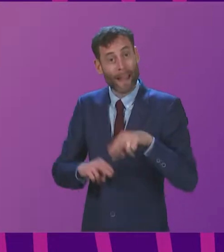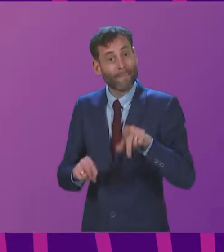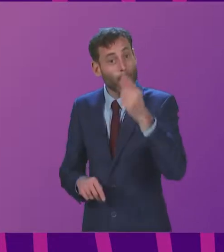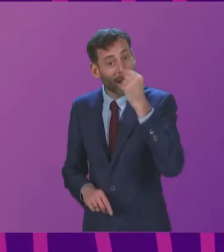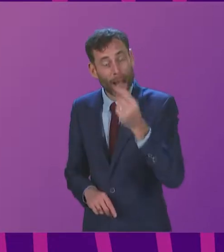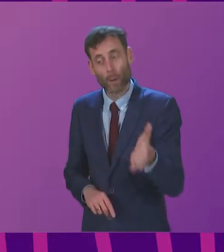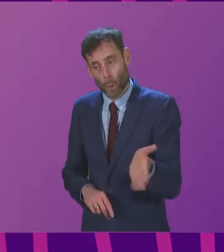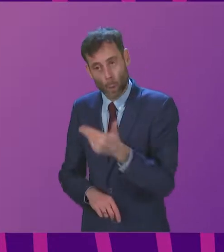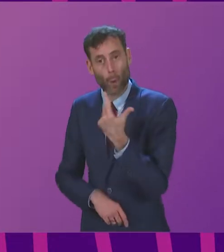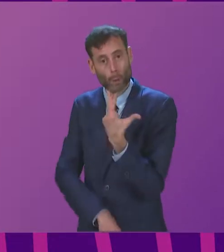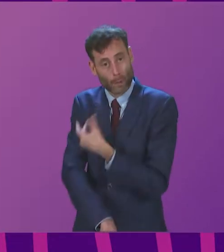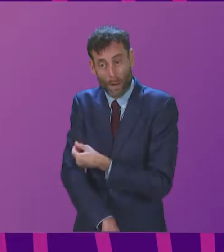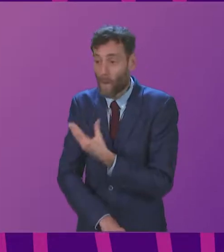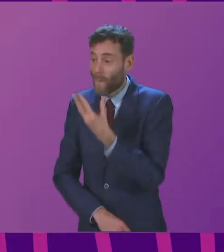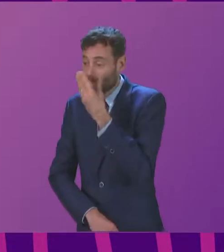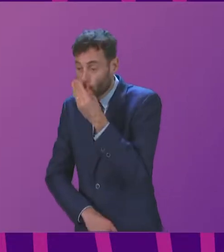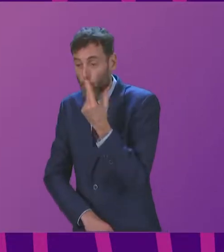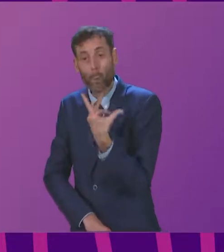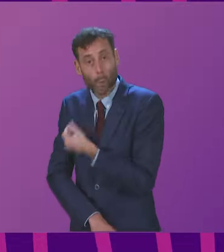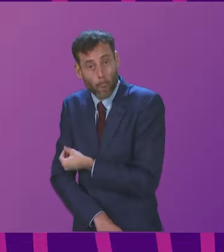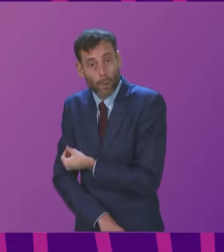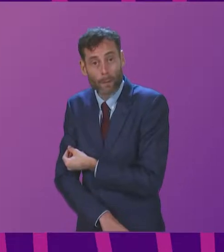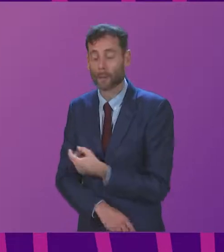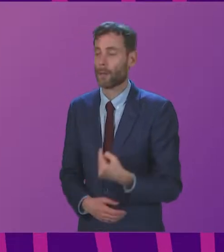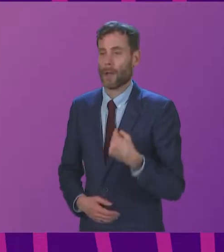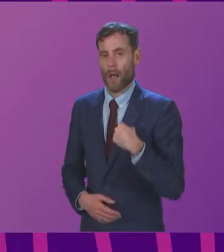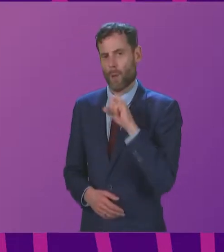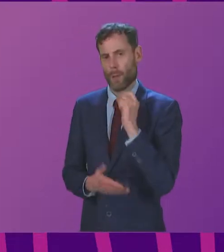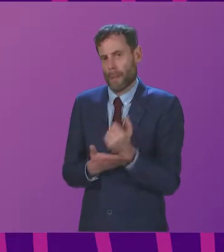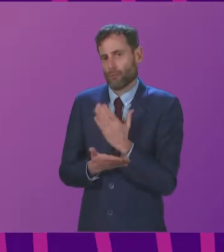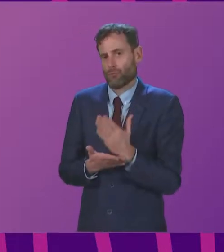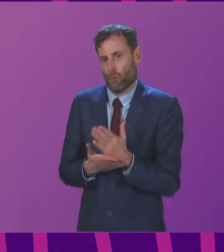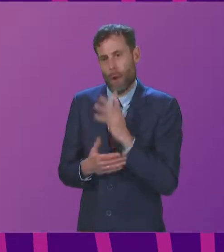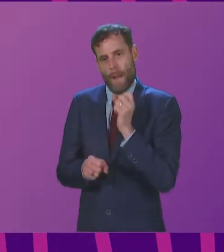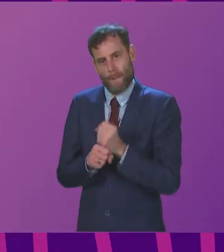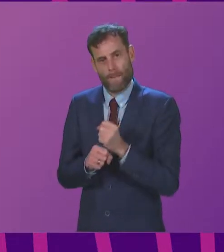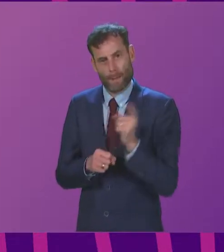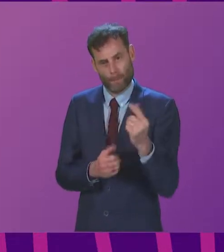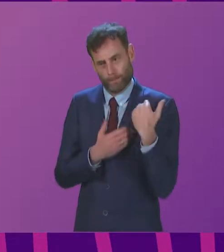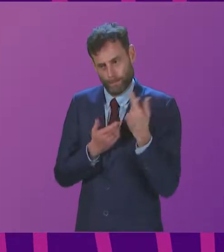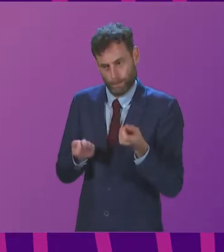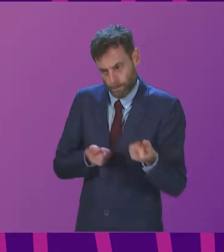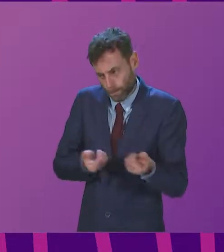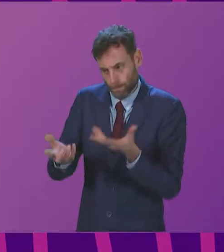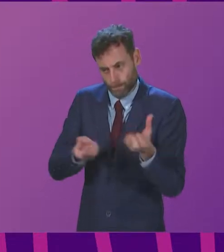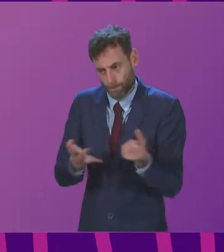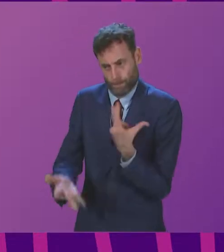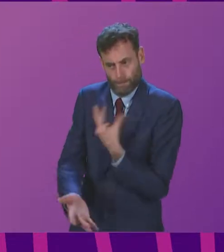including the flu vaccine. For my part, I will continue to make sure that the Government keeps rolling out the vaccination programme as quickly as possible.